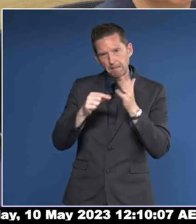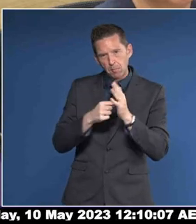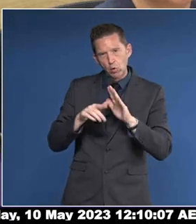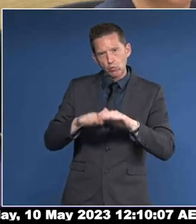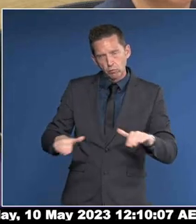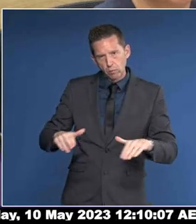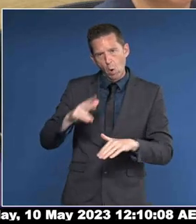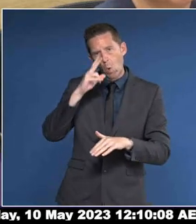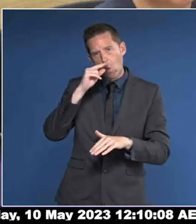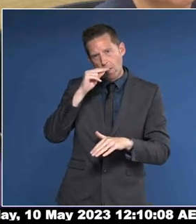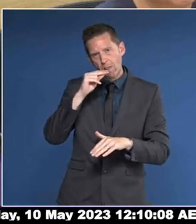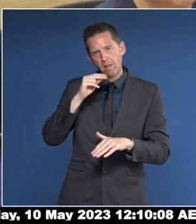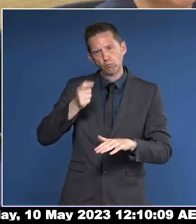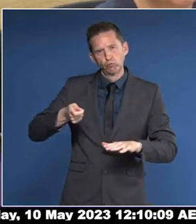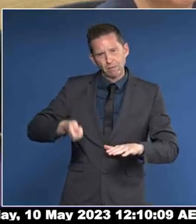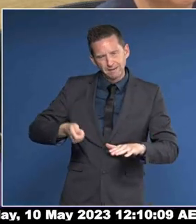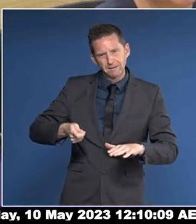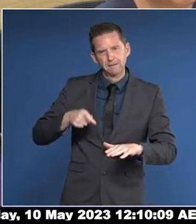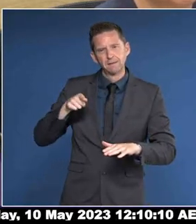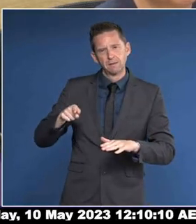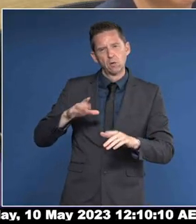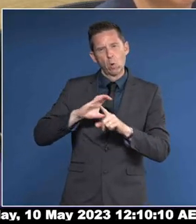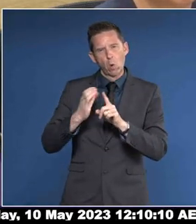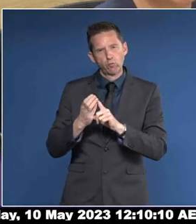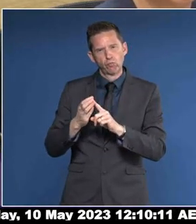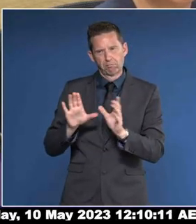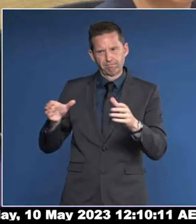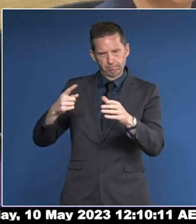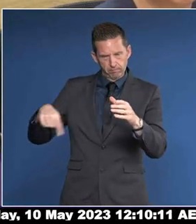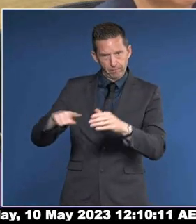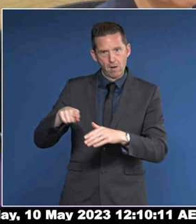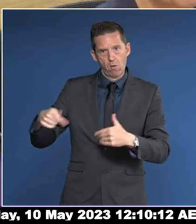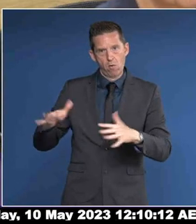Multicultural Affairs has issued a practice kit with respect to children and young people